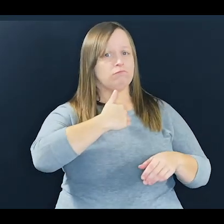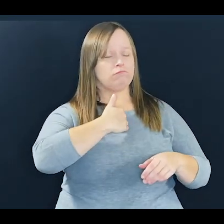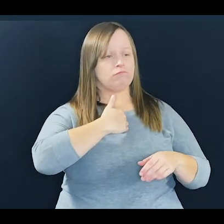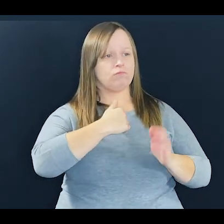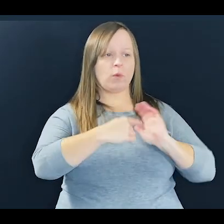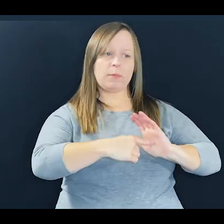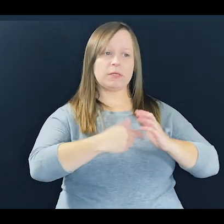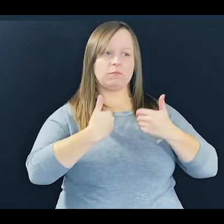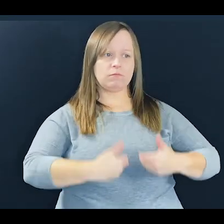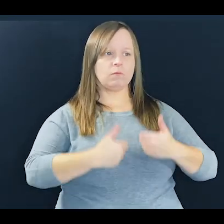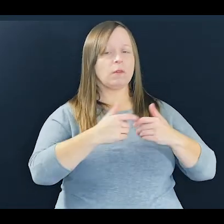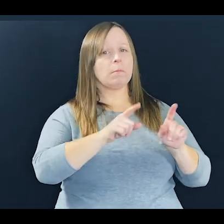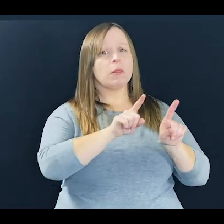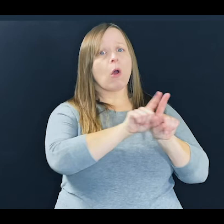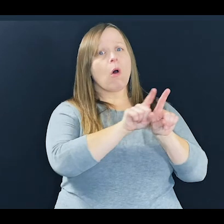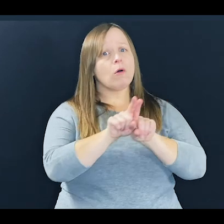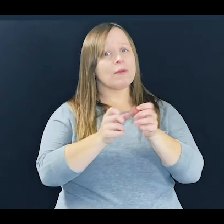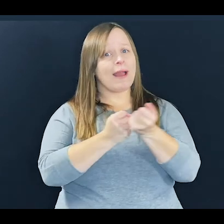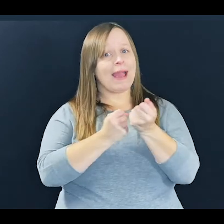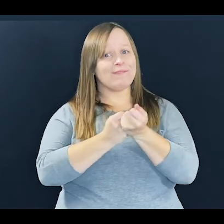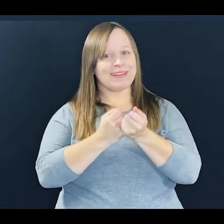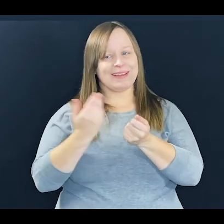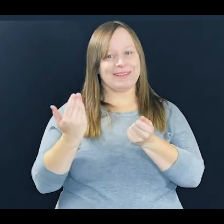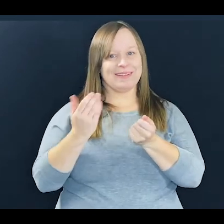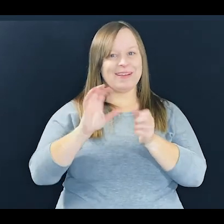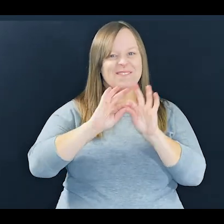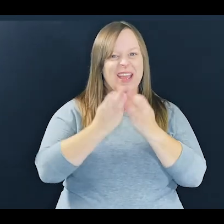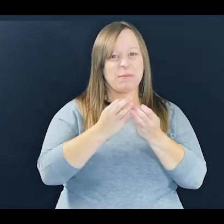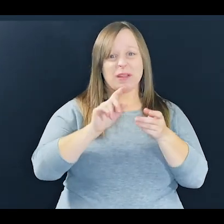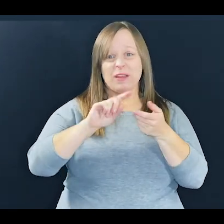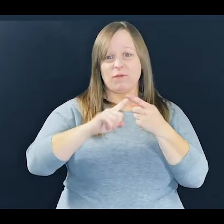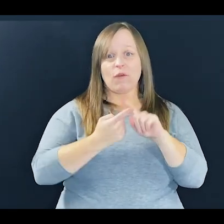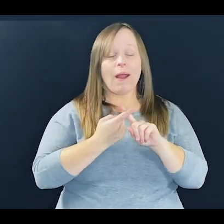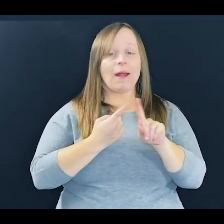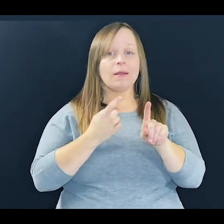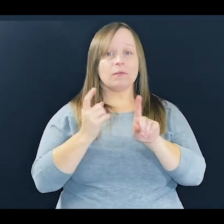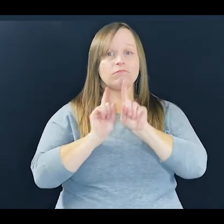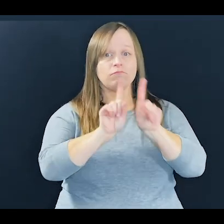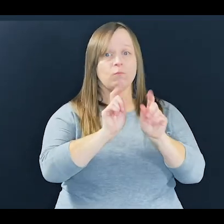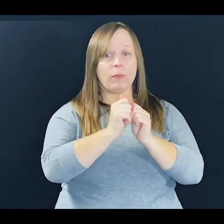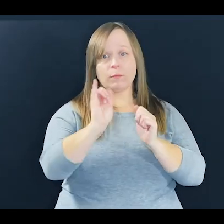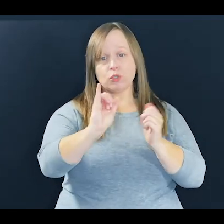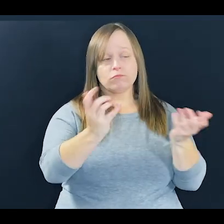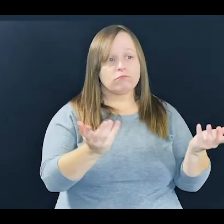and represent themselves. They can also have an advocate, such as a family or a friend attend with them.